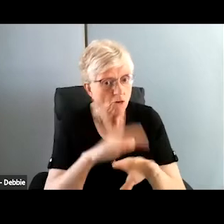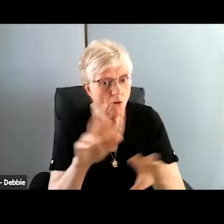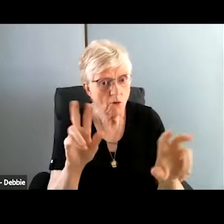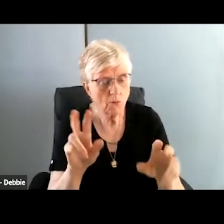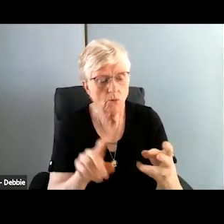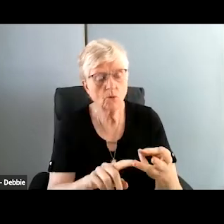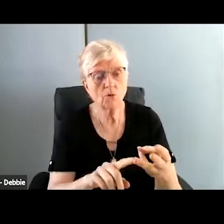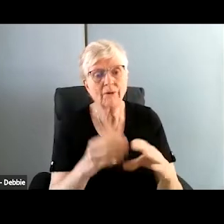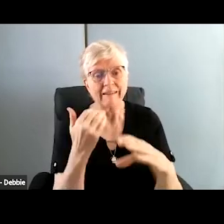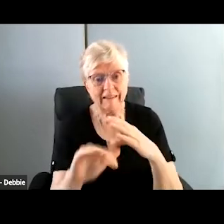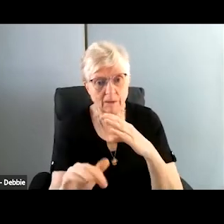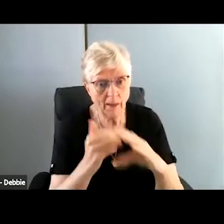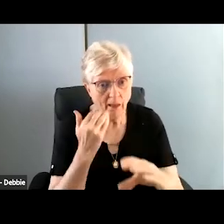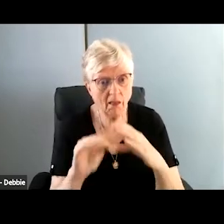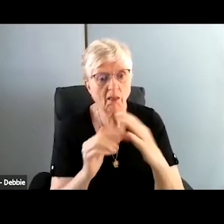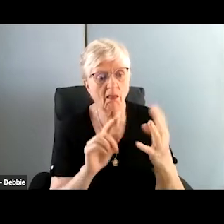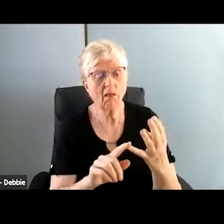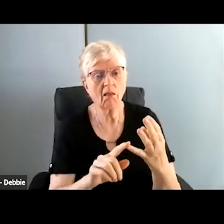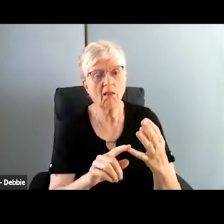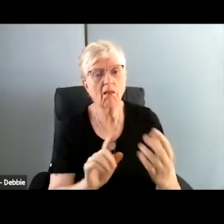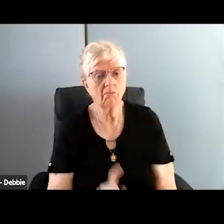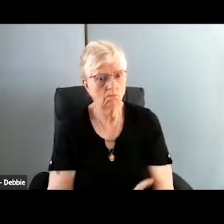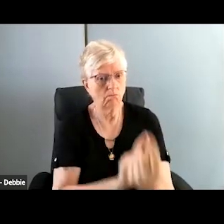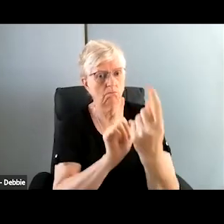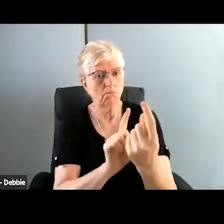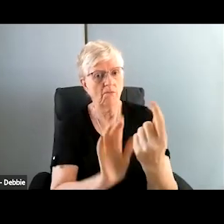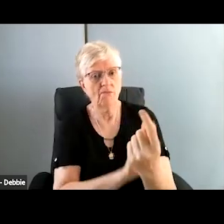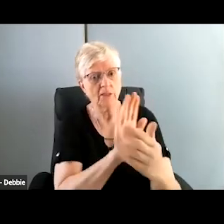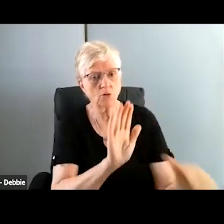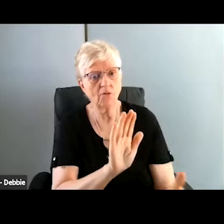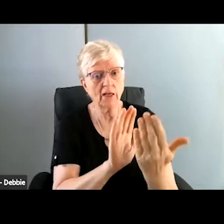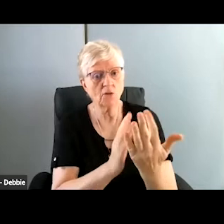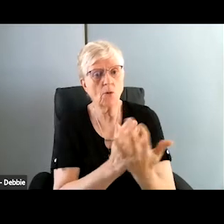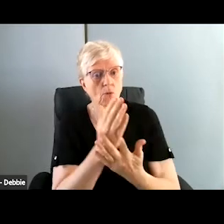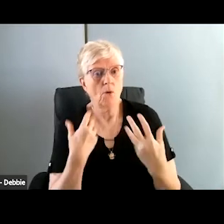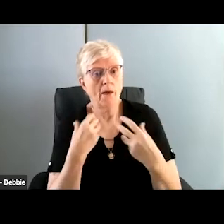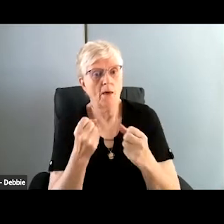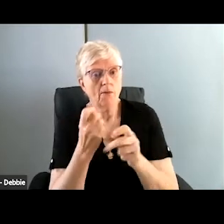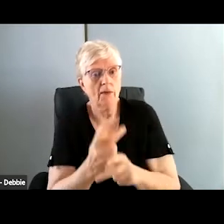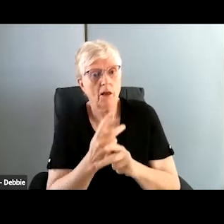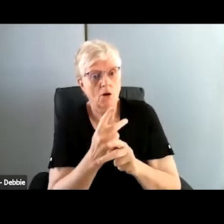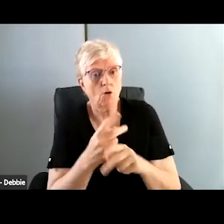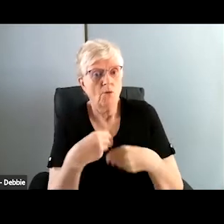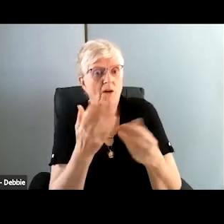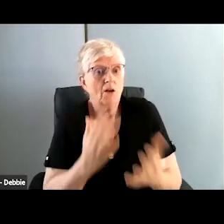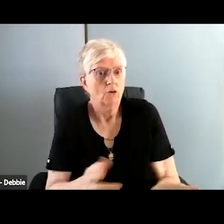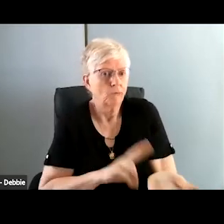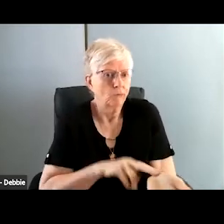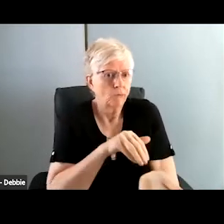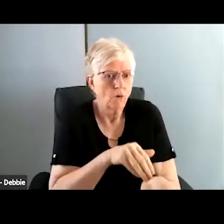ONLINE INFORMATION, EMAIL, FACE-TO-FACE THROUGH A HEALTH CARE PROVIDER, AND ALSO MASSIVE MEDIA CARE PROVIDER, AND ALSO MASSIVE MEDIA CAMPAIGNS WITH CAMPAIGNS WITH CONSISTENT INFORMATION ACROSS